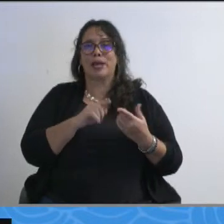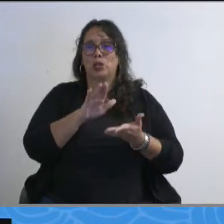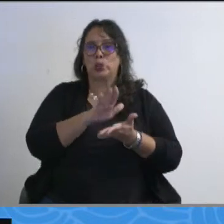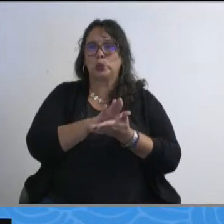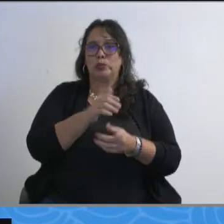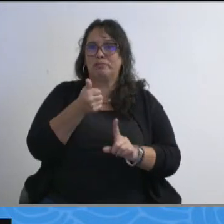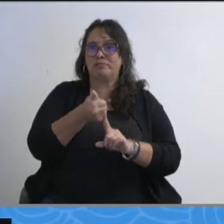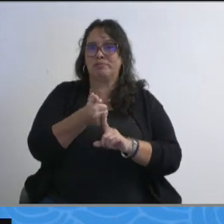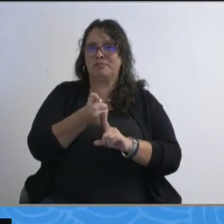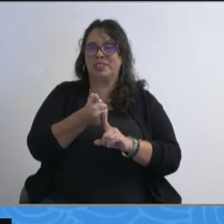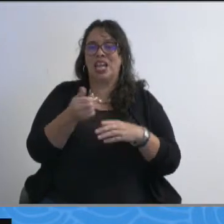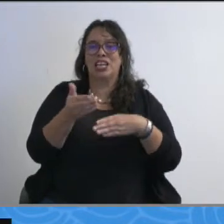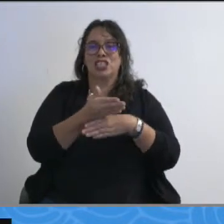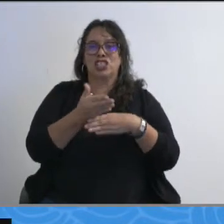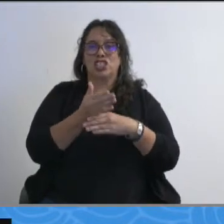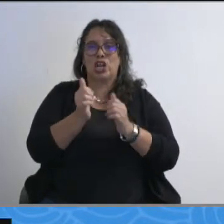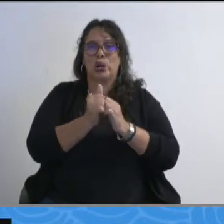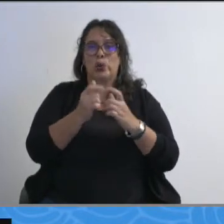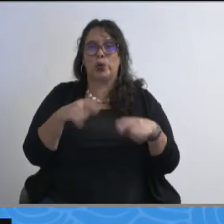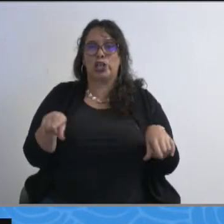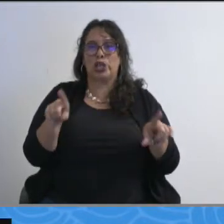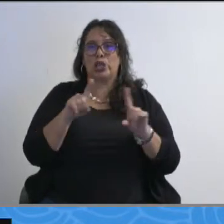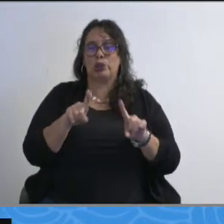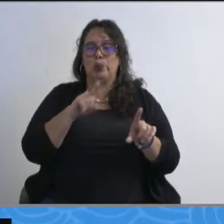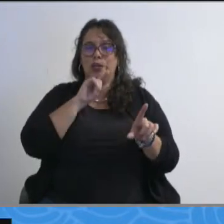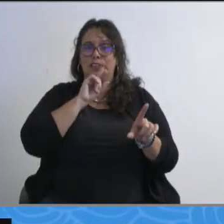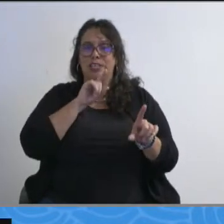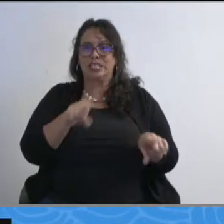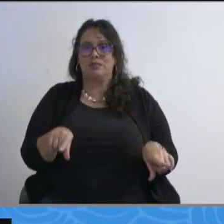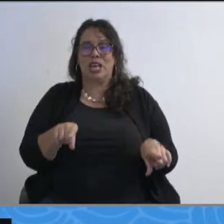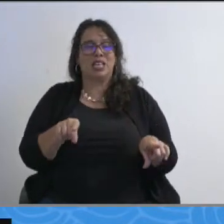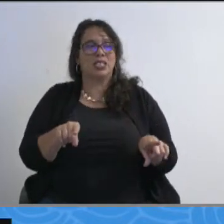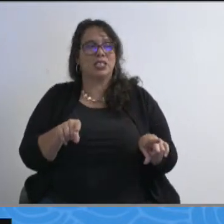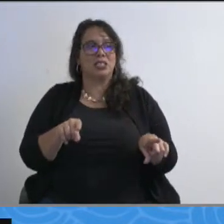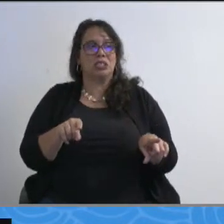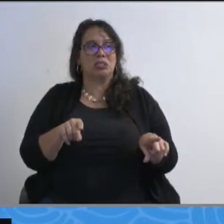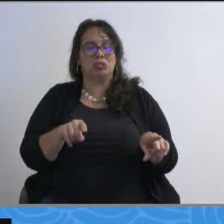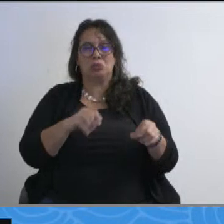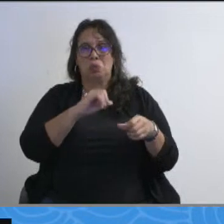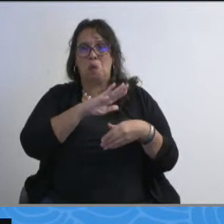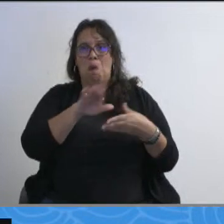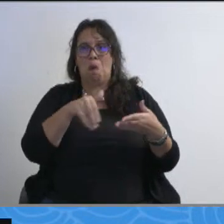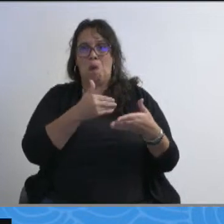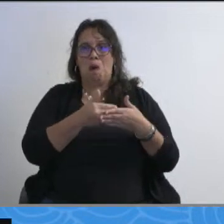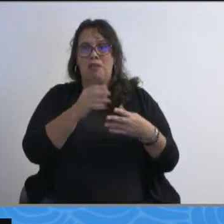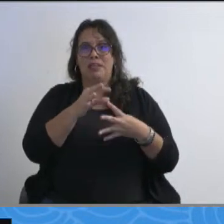and just sharing with you in response to all of these options for tutoring.